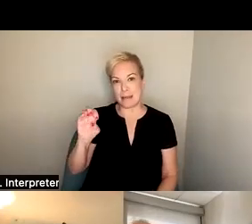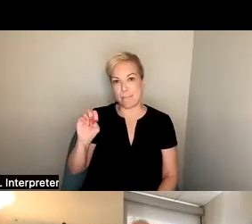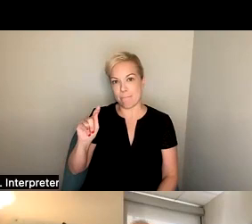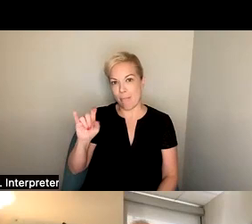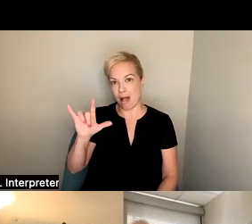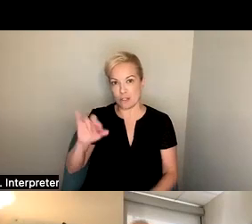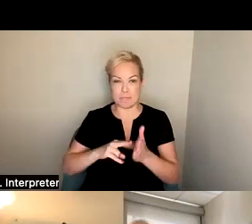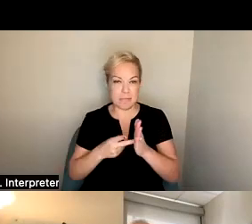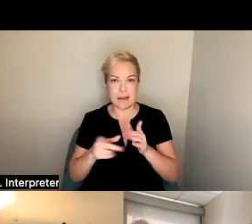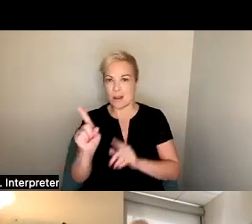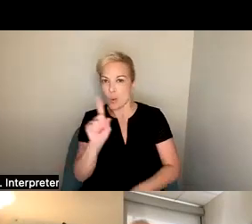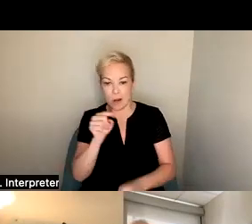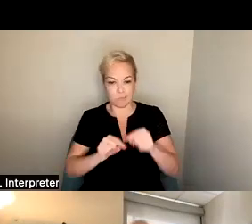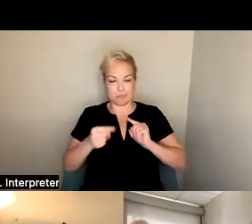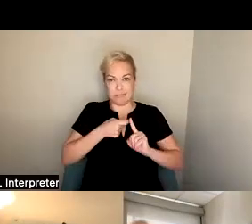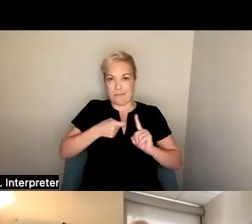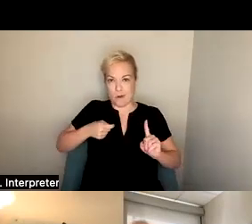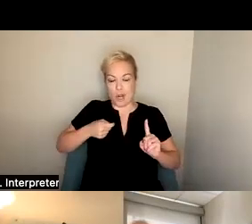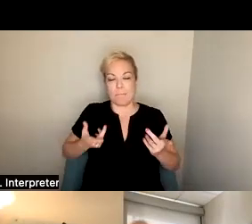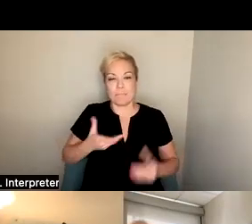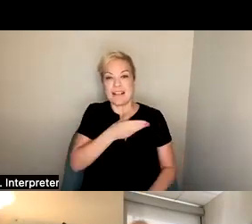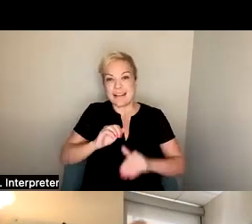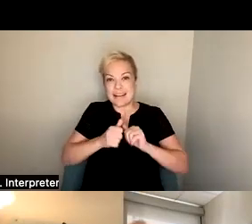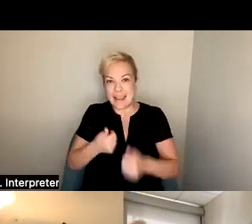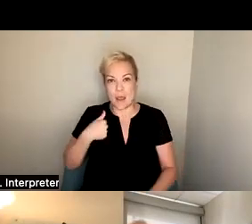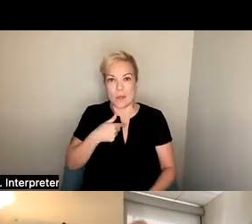how we engage with each other in the natural world. When we look at some of the treaties